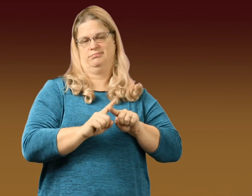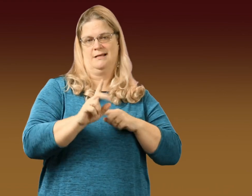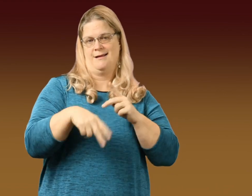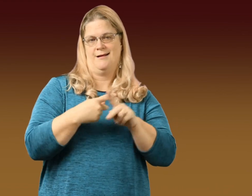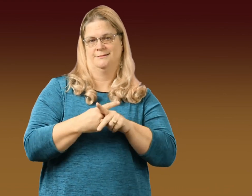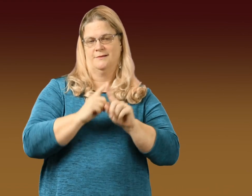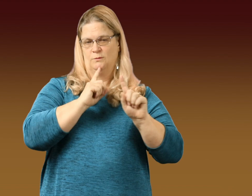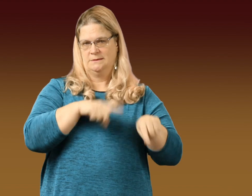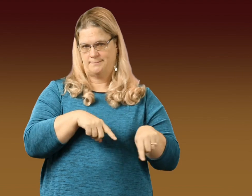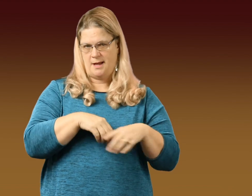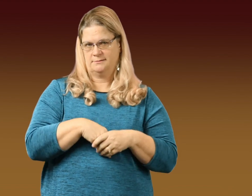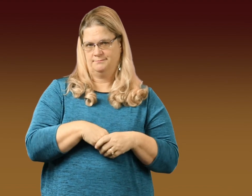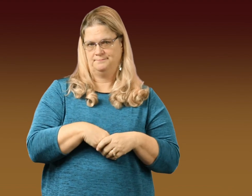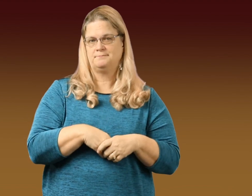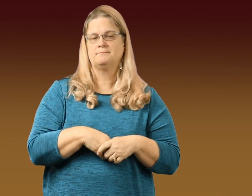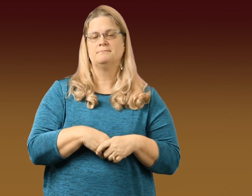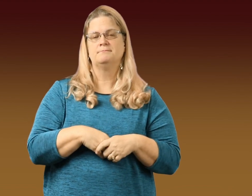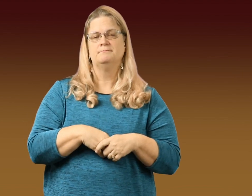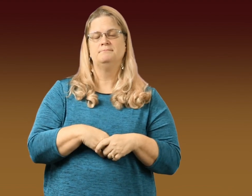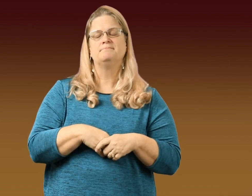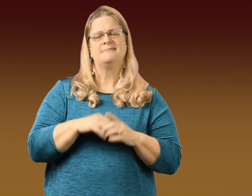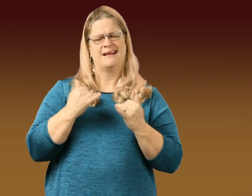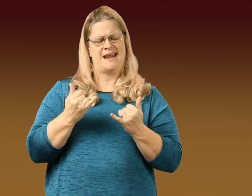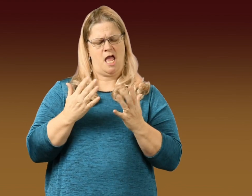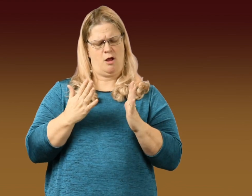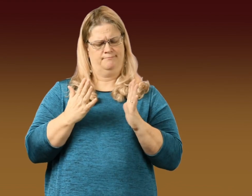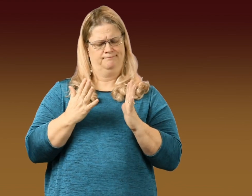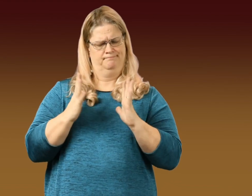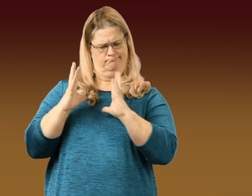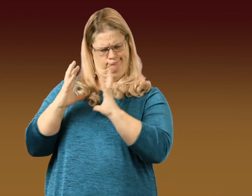So it will change their brain into a manner of different responses.